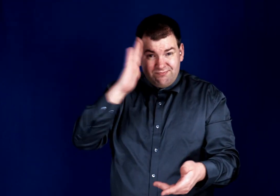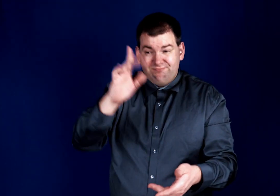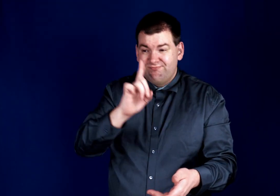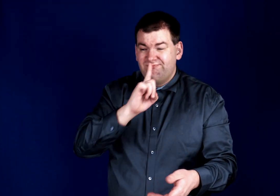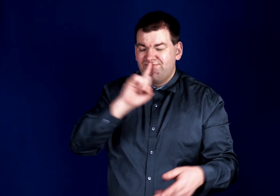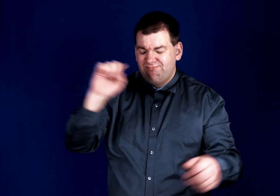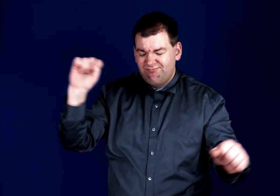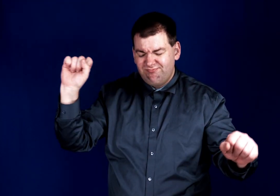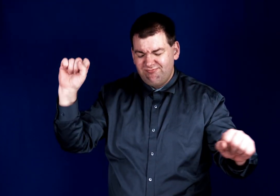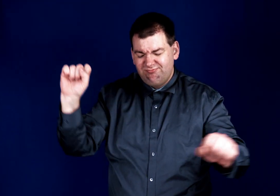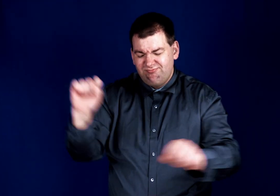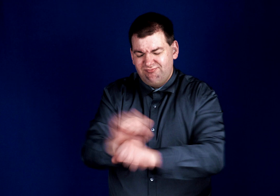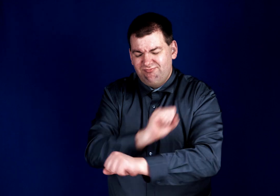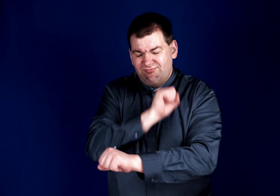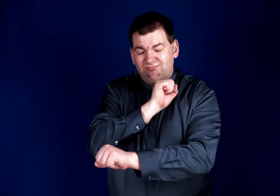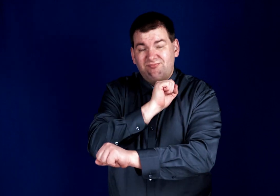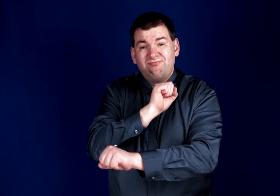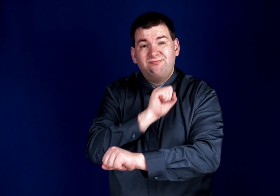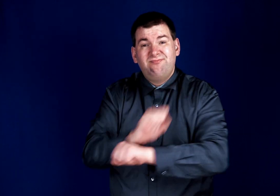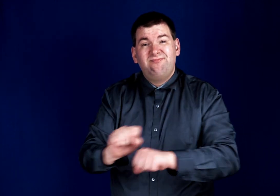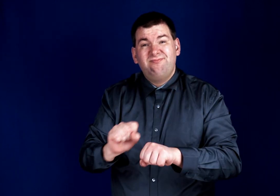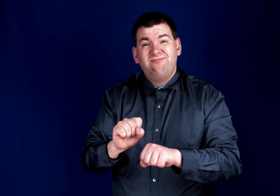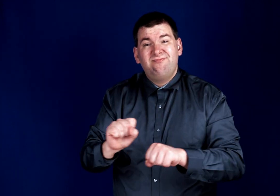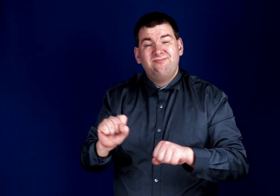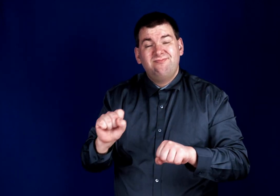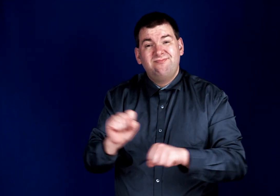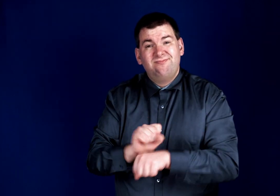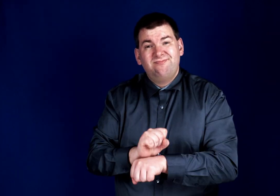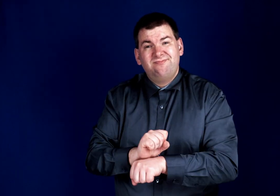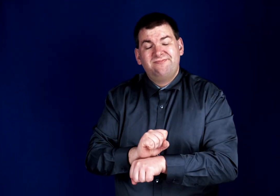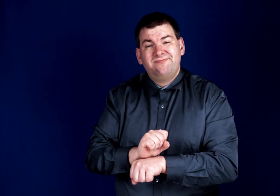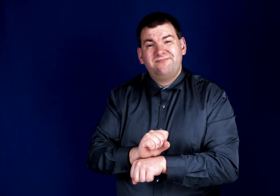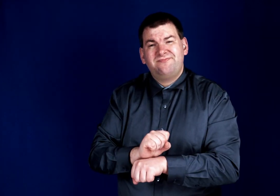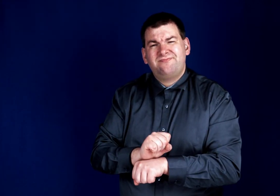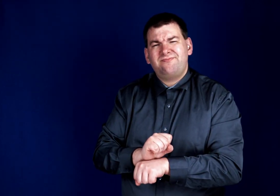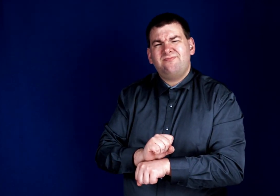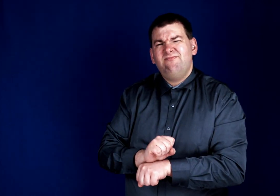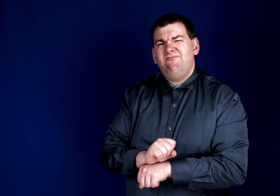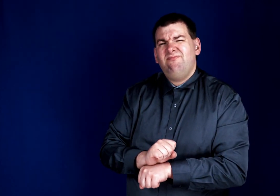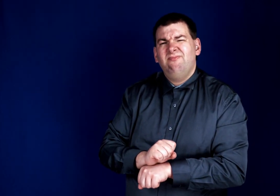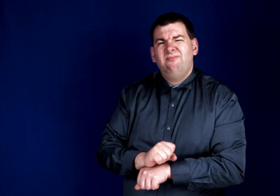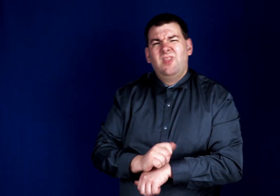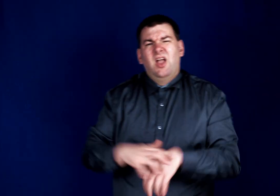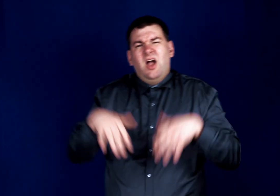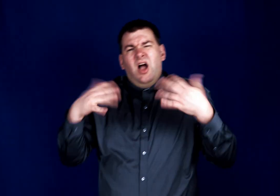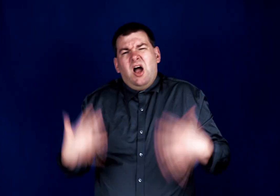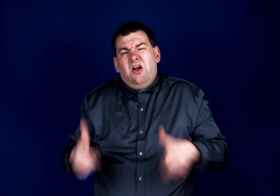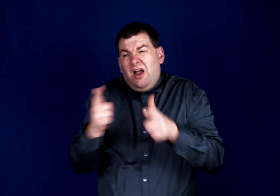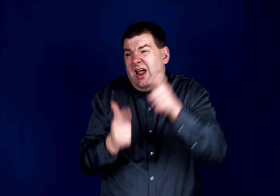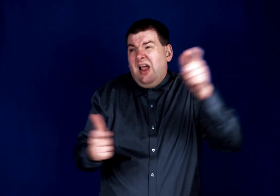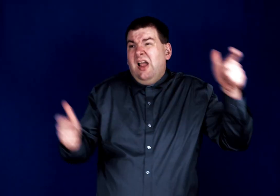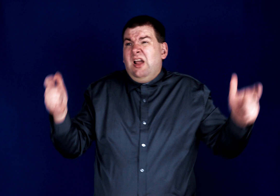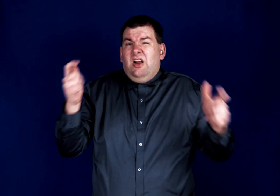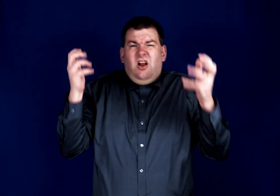will surely be How great,